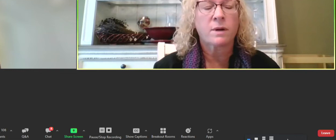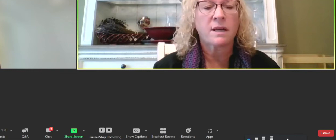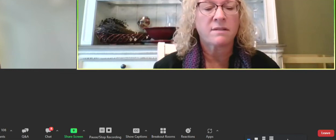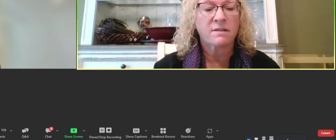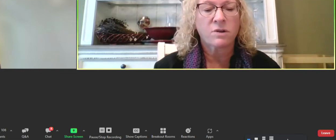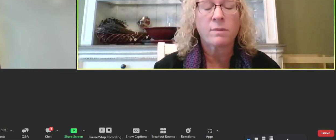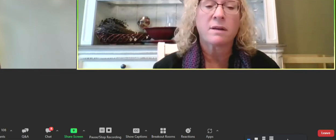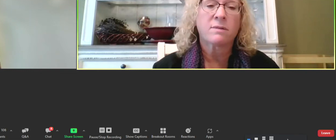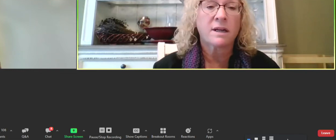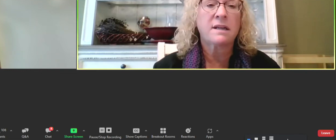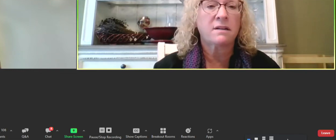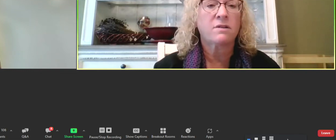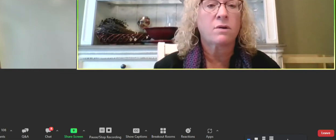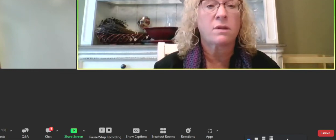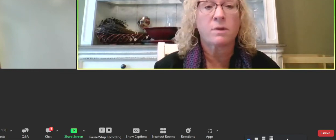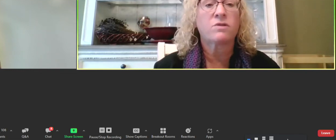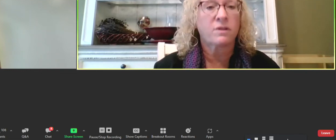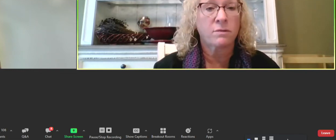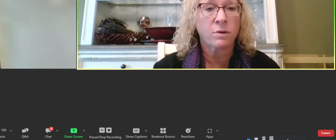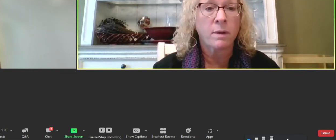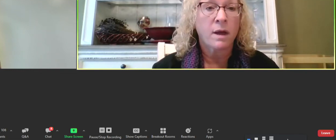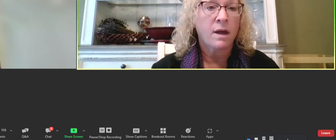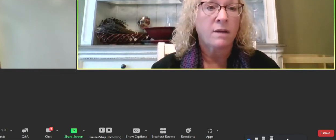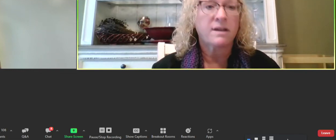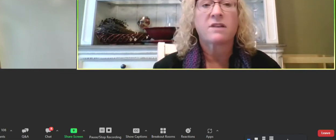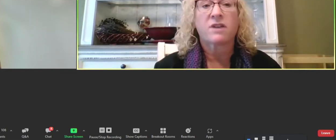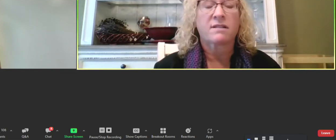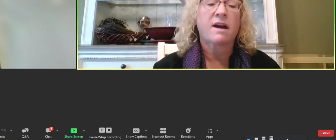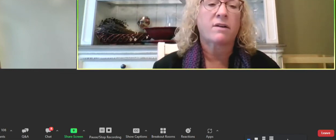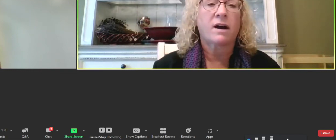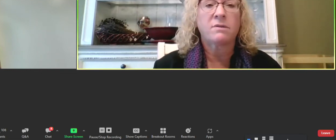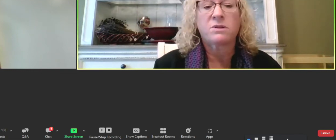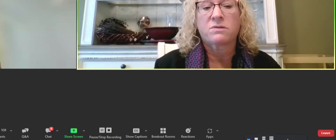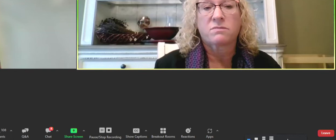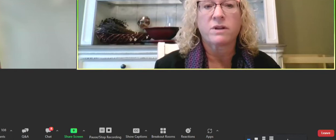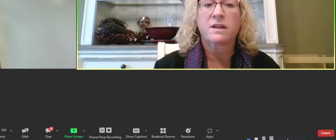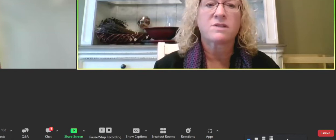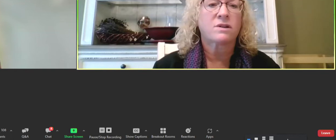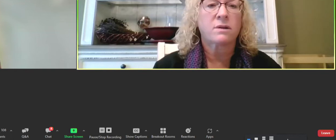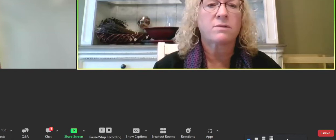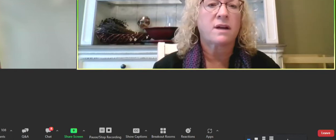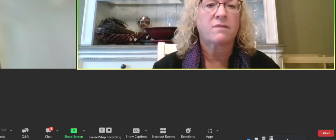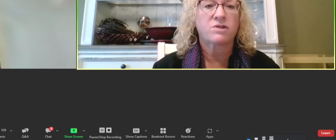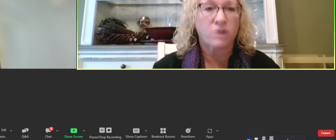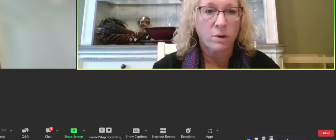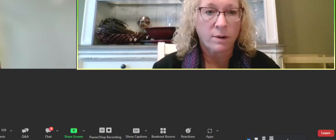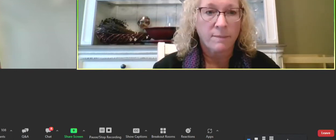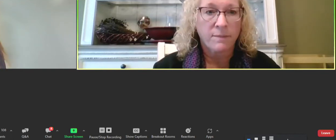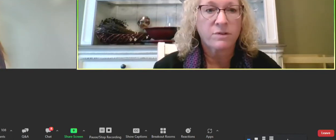I told my husband I needed to go to the emergency room to get checked out. I was really concerned I was going to have a stroke.